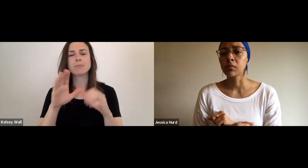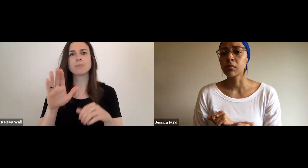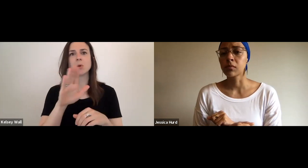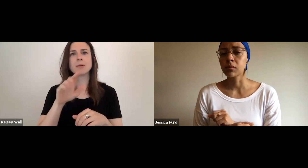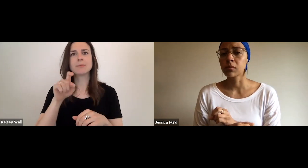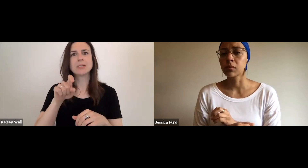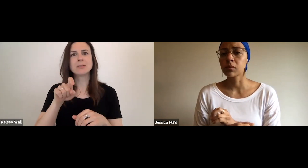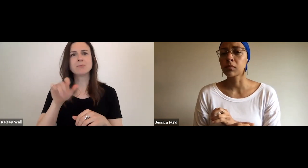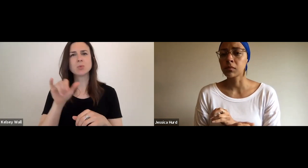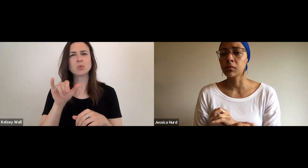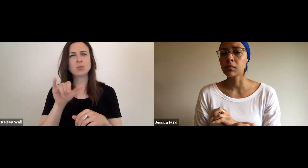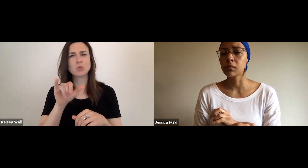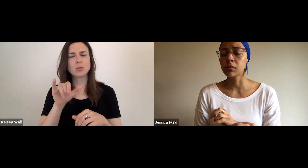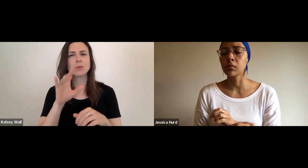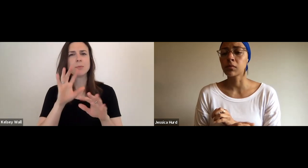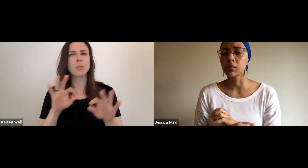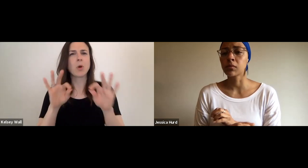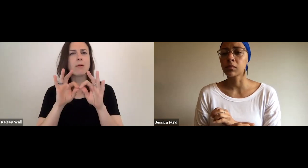I think about how it's possible to communicate.